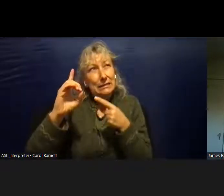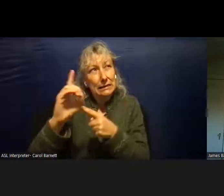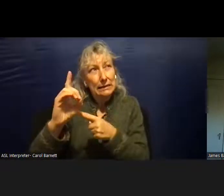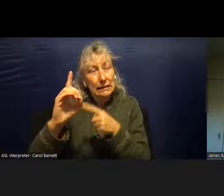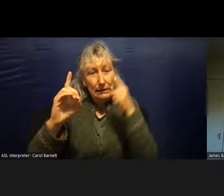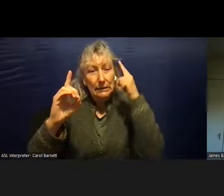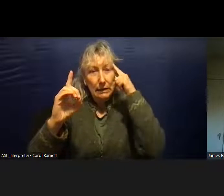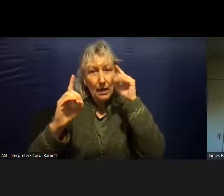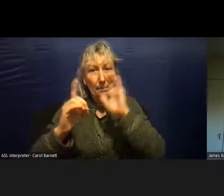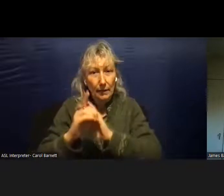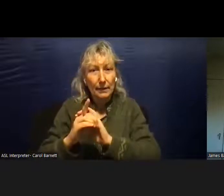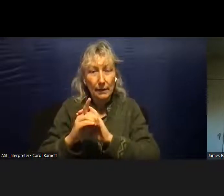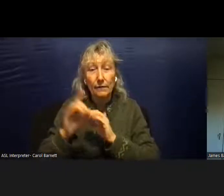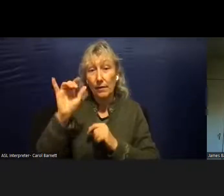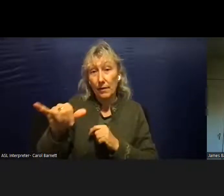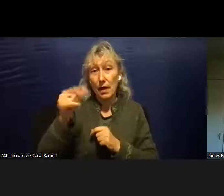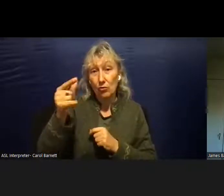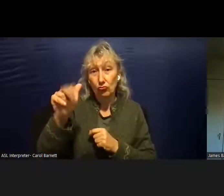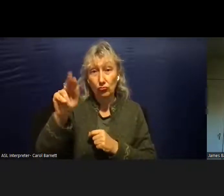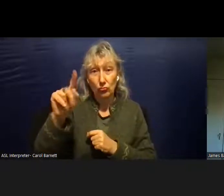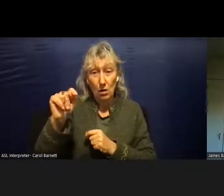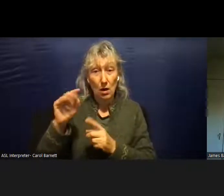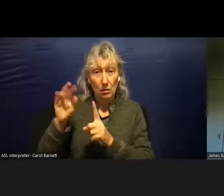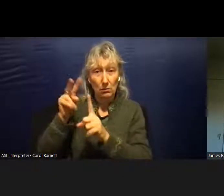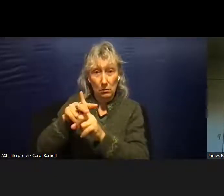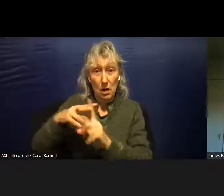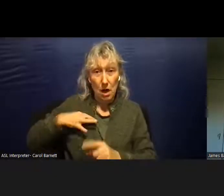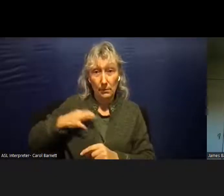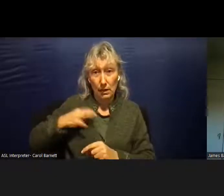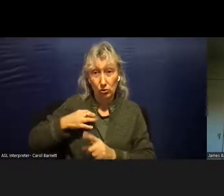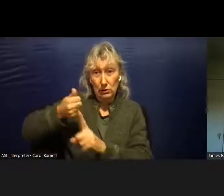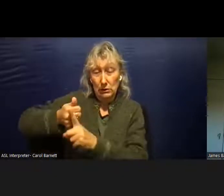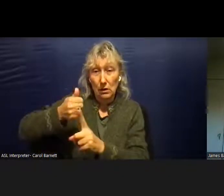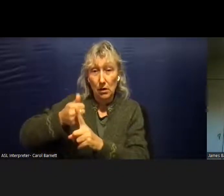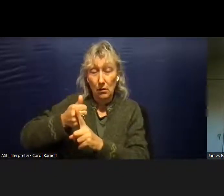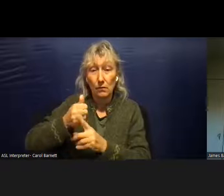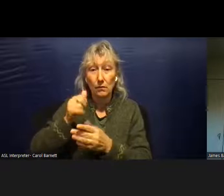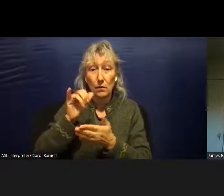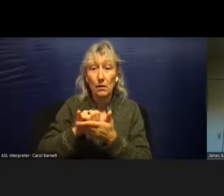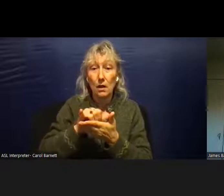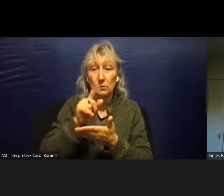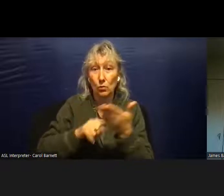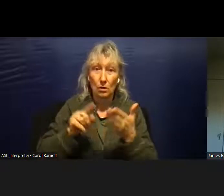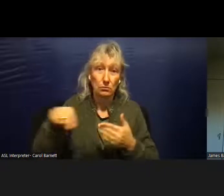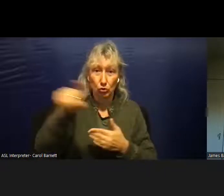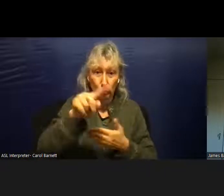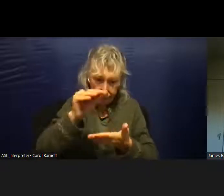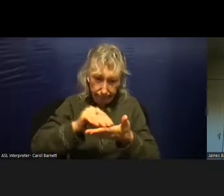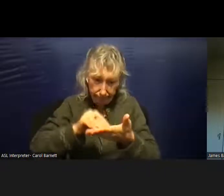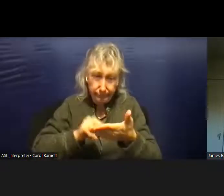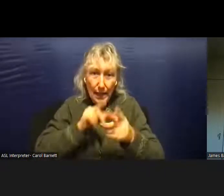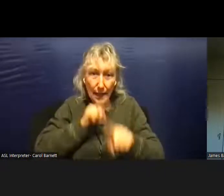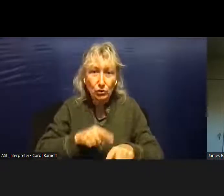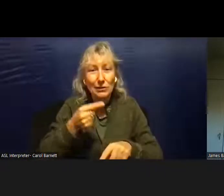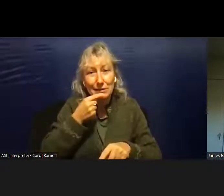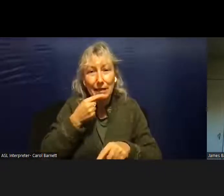I know there's 6 attachments to put together but it's all buried in there, but but inside that attachment to D.